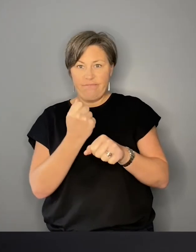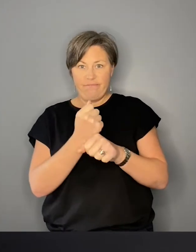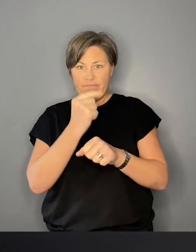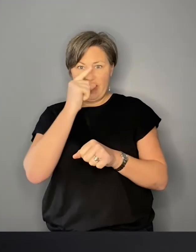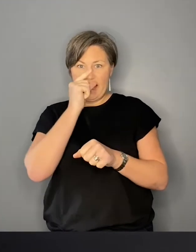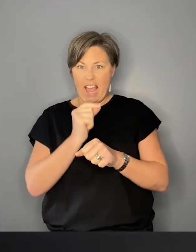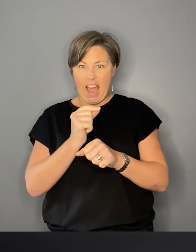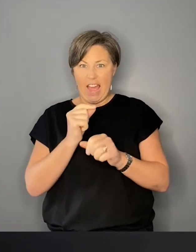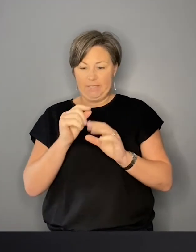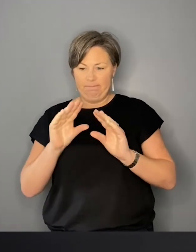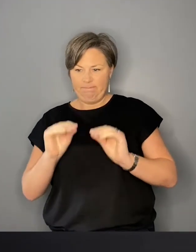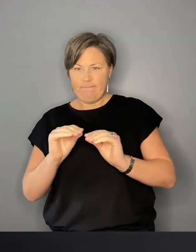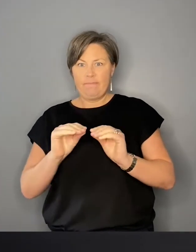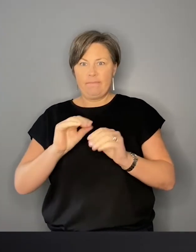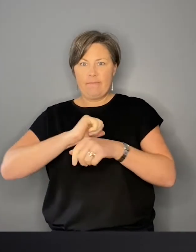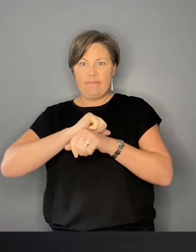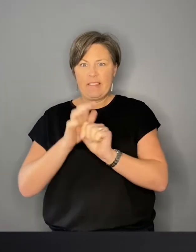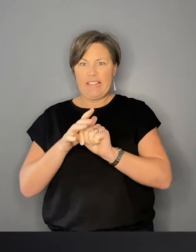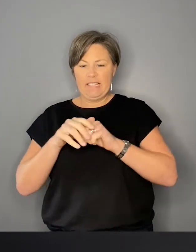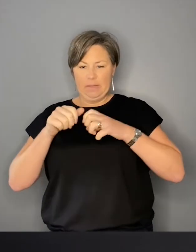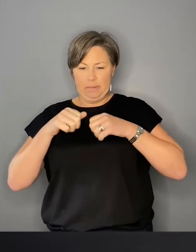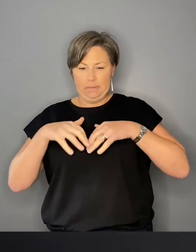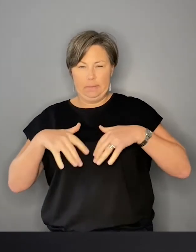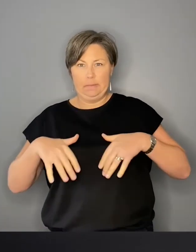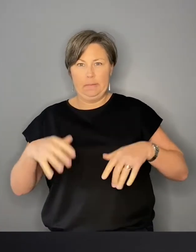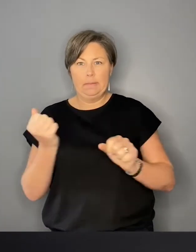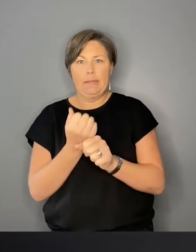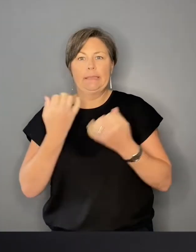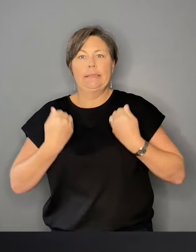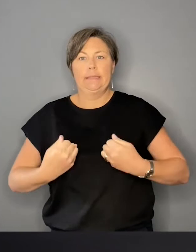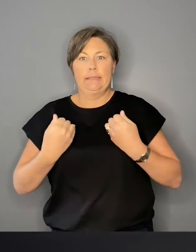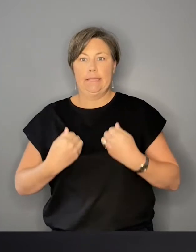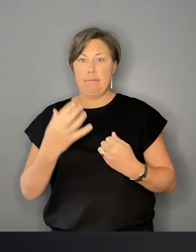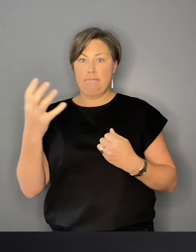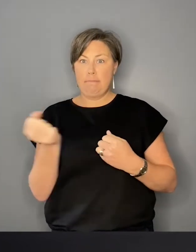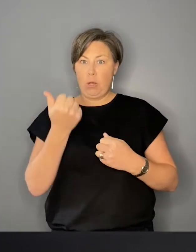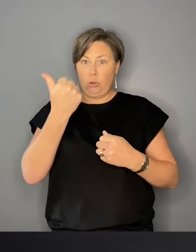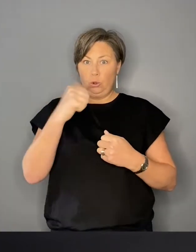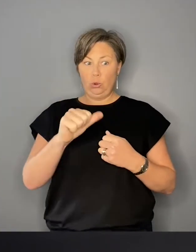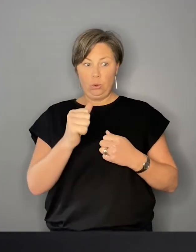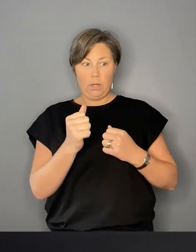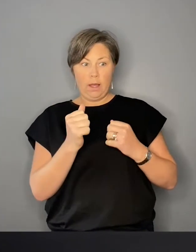of the coronavirus and neutralise its effect, which has been shown in several studies. Sotrovimab can be used in the first five days of symptoms